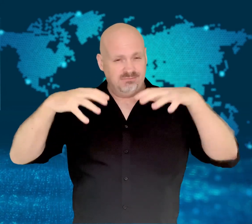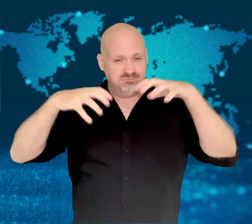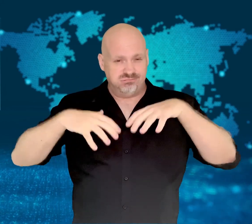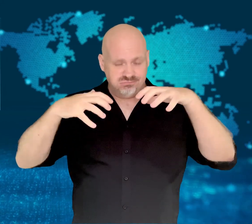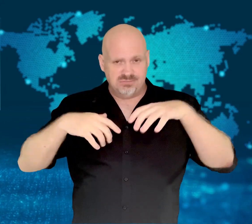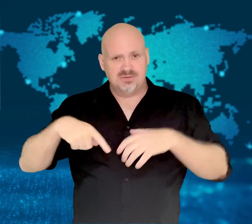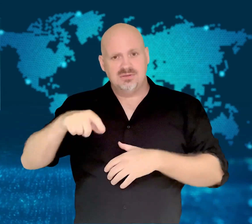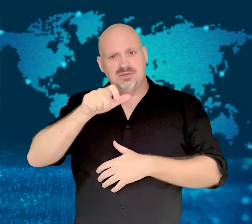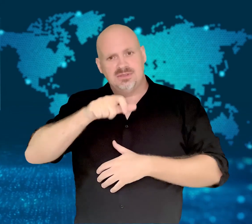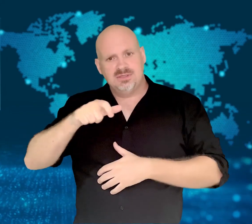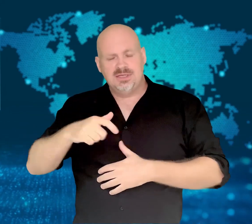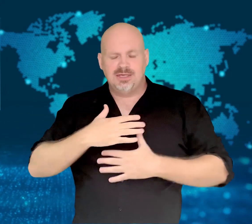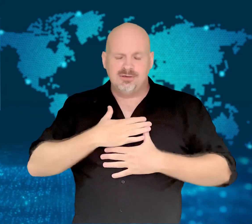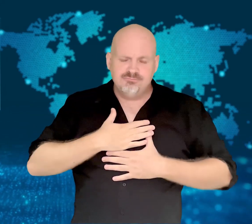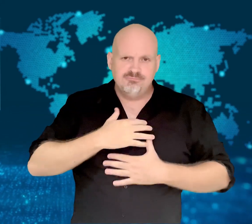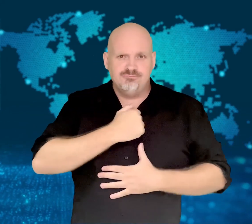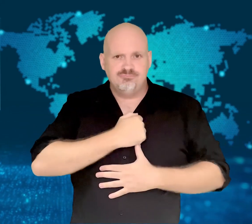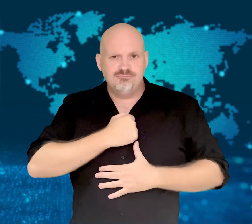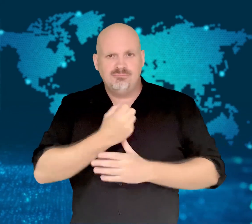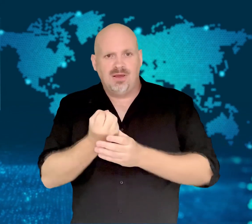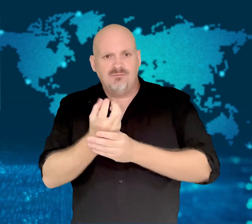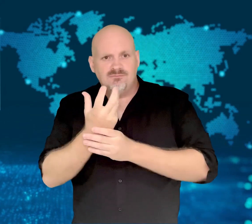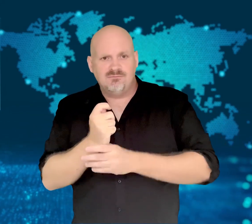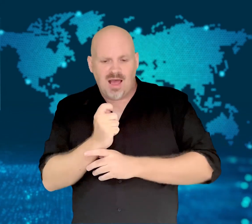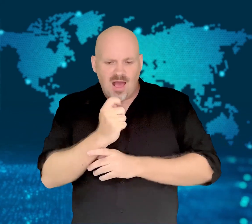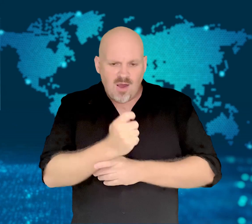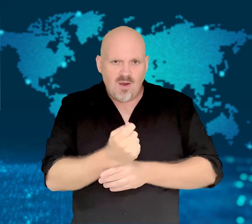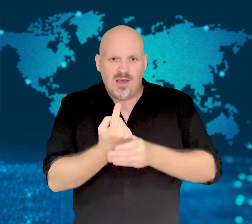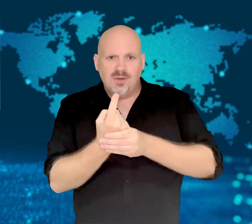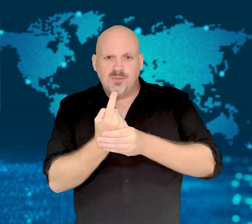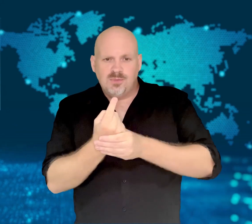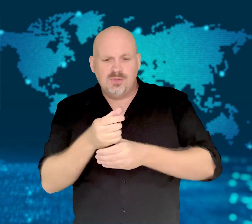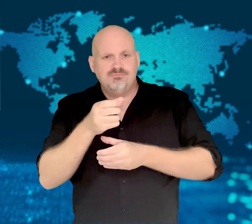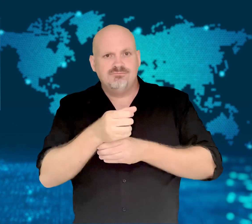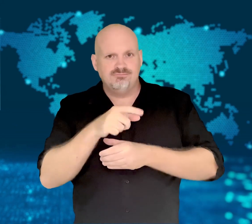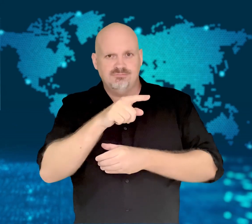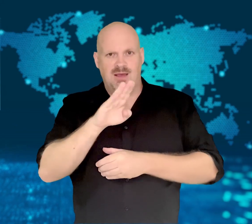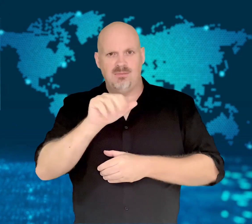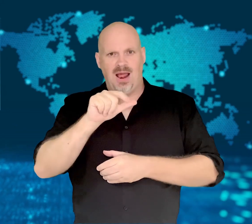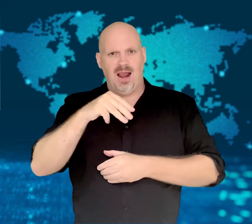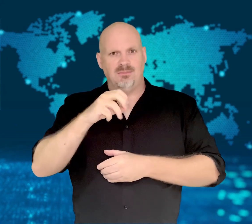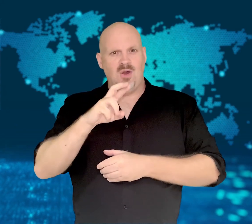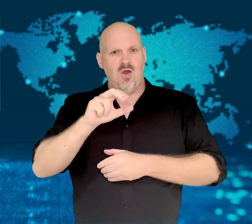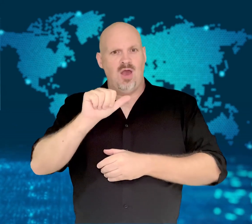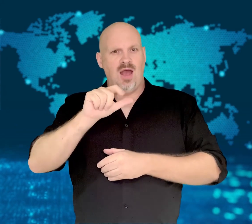Balmoral Castle and other royal residences.